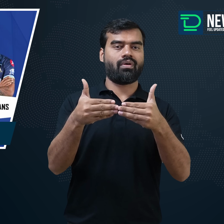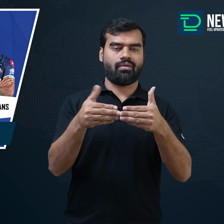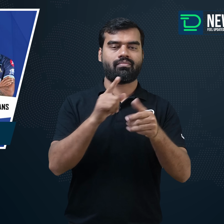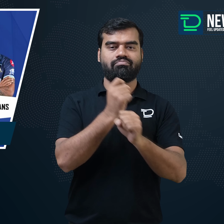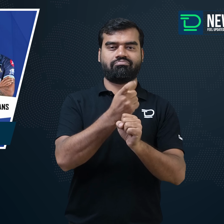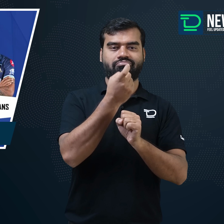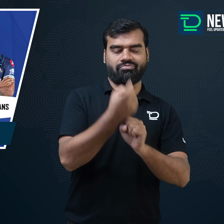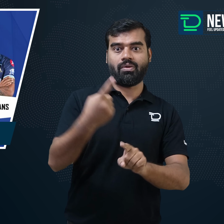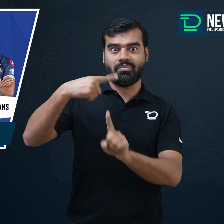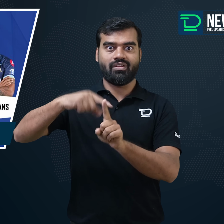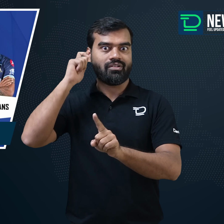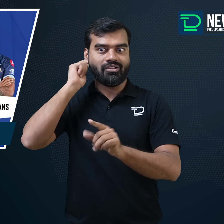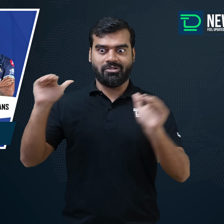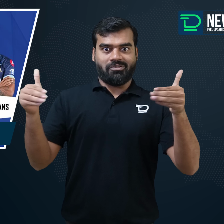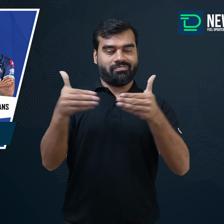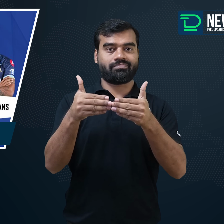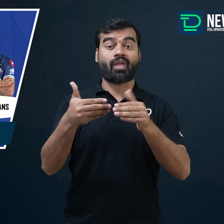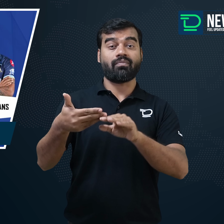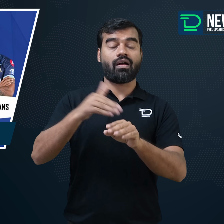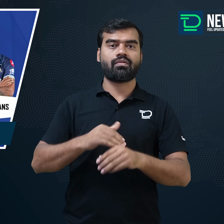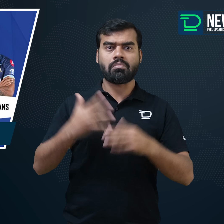Gujarat Titans and Chennai Super Kings teams played.